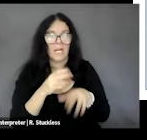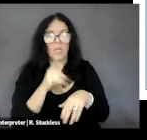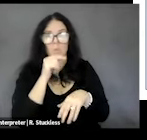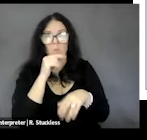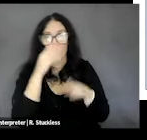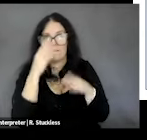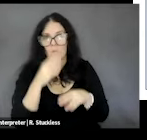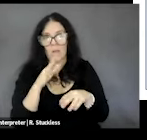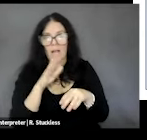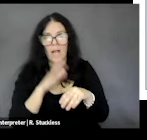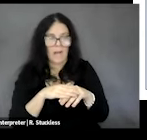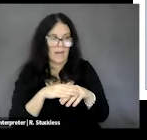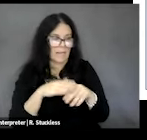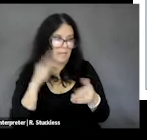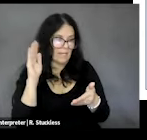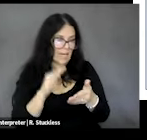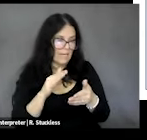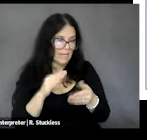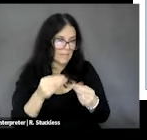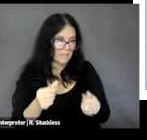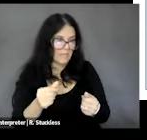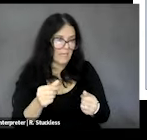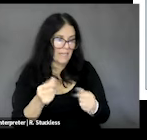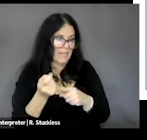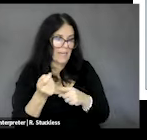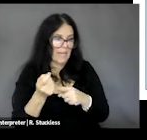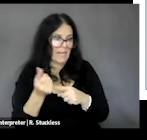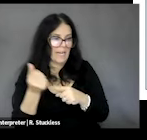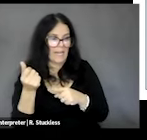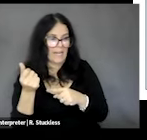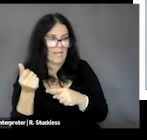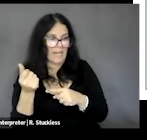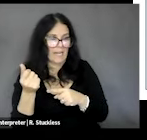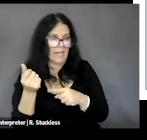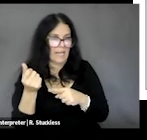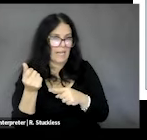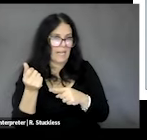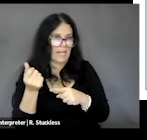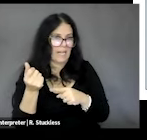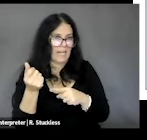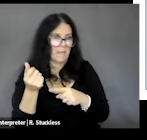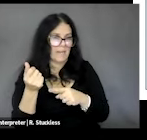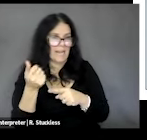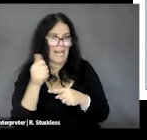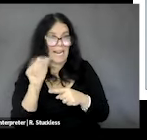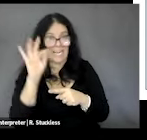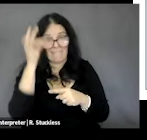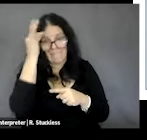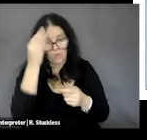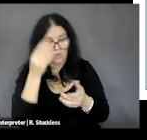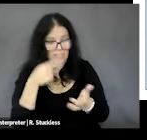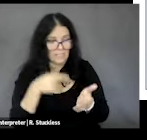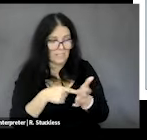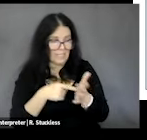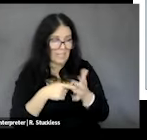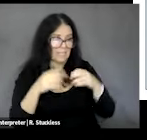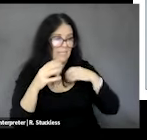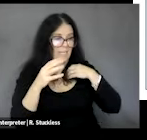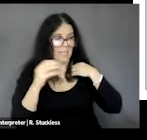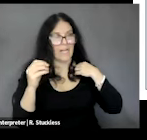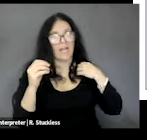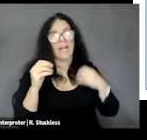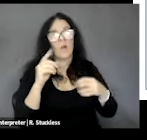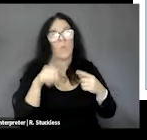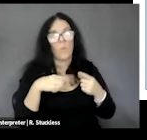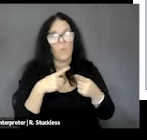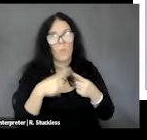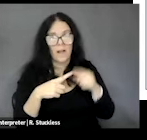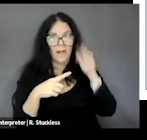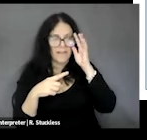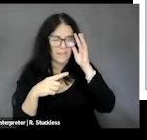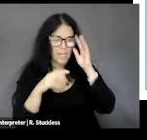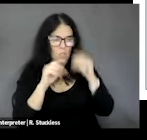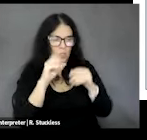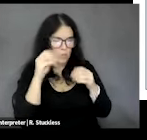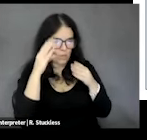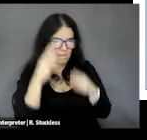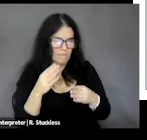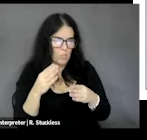cutting spending and eliminating any of our federal debts, and when they are so focused on